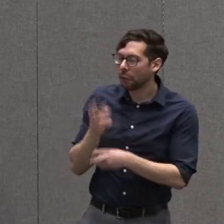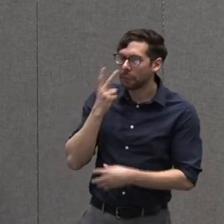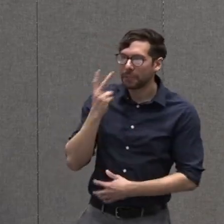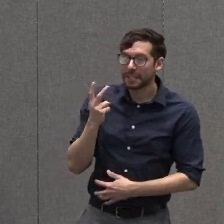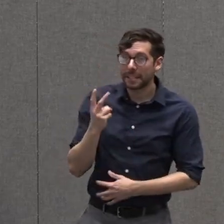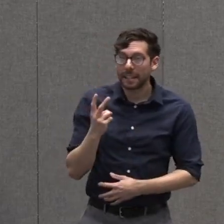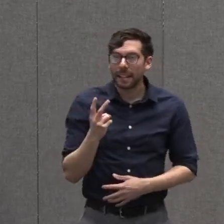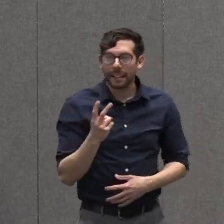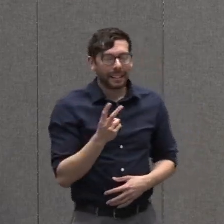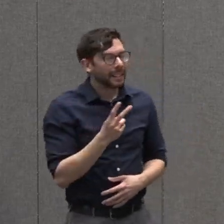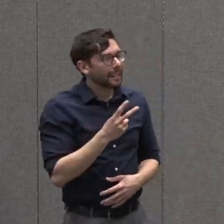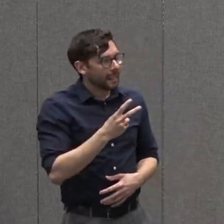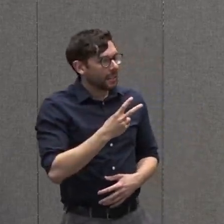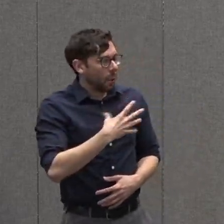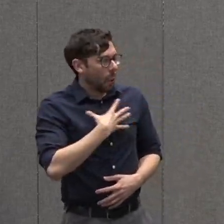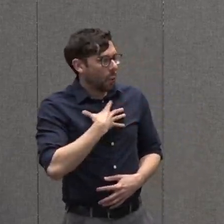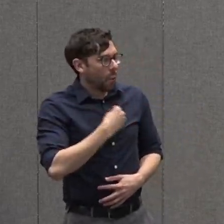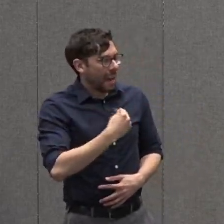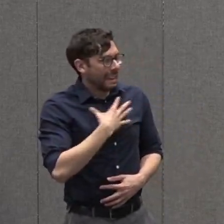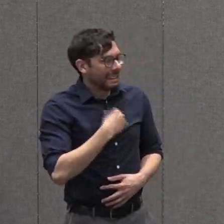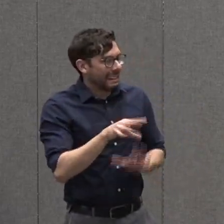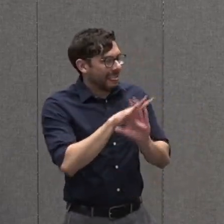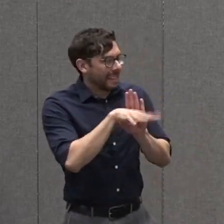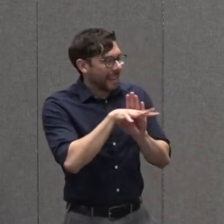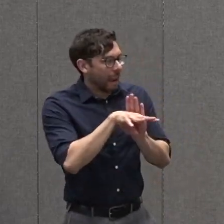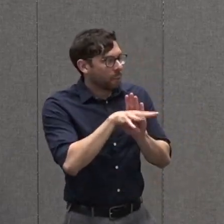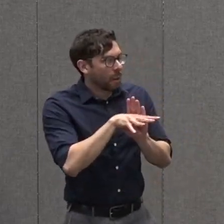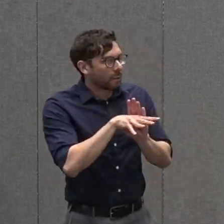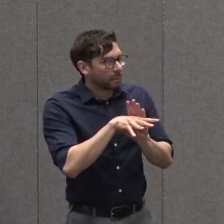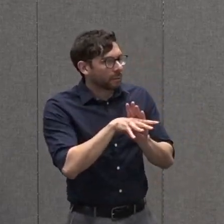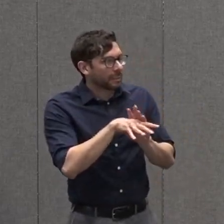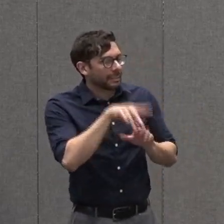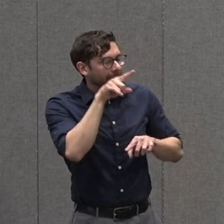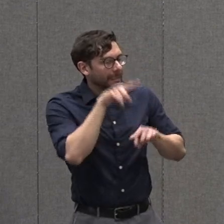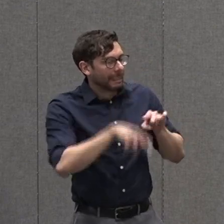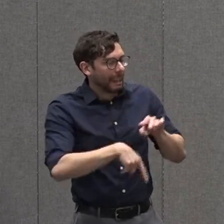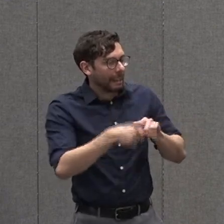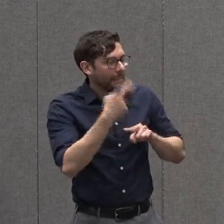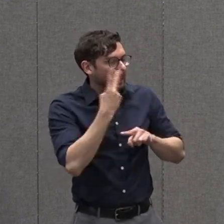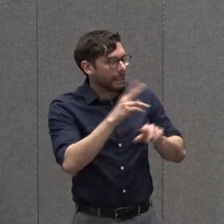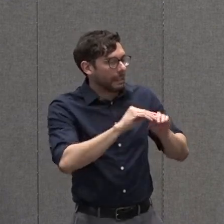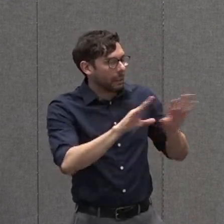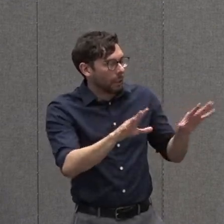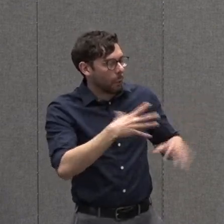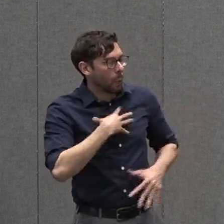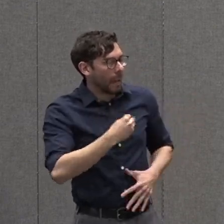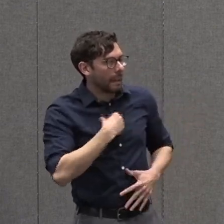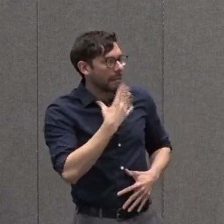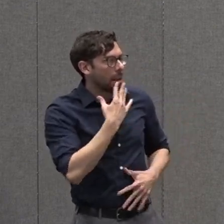our cameras don't always pick up that color very well. But she is a beauty, and she's got that same shape